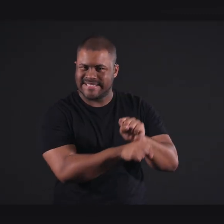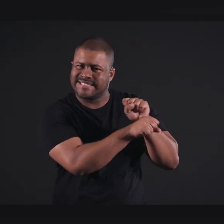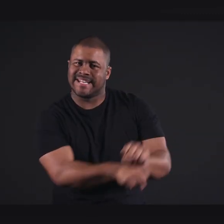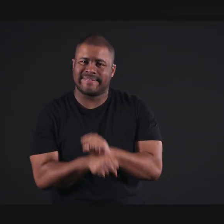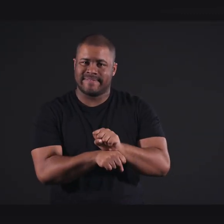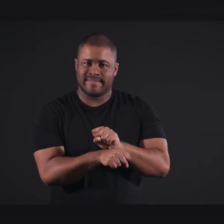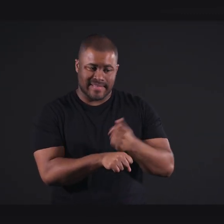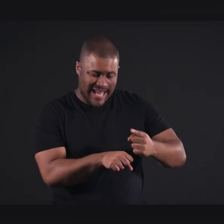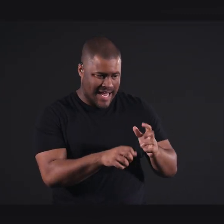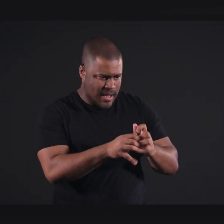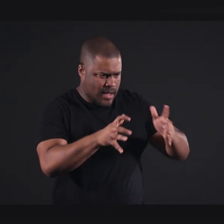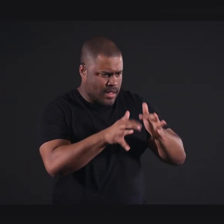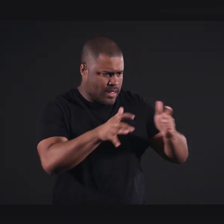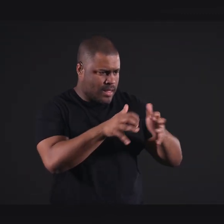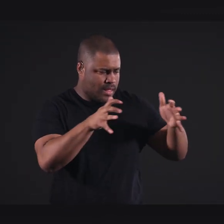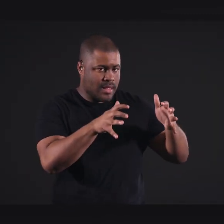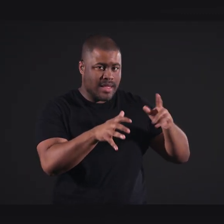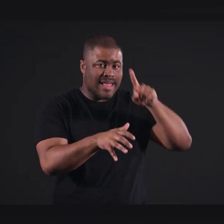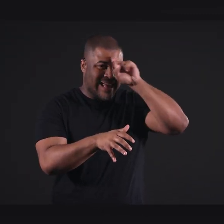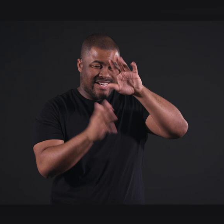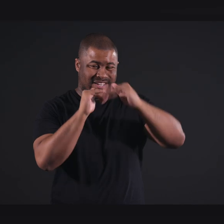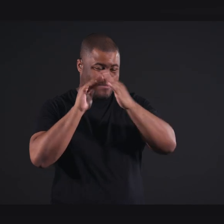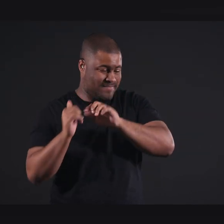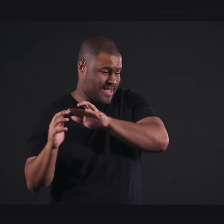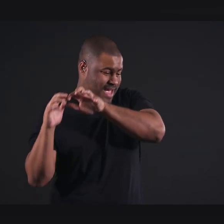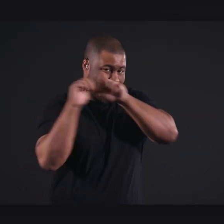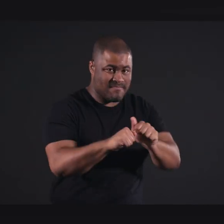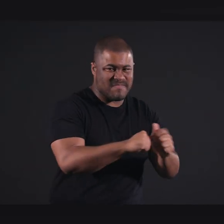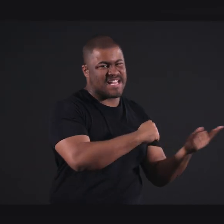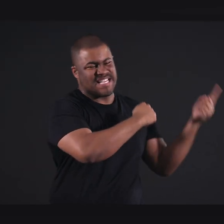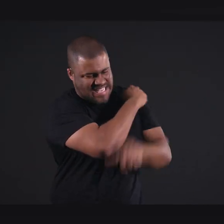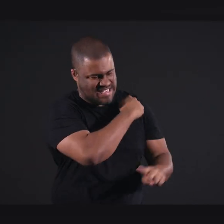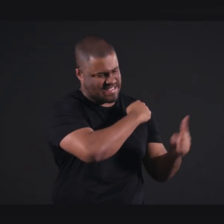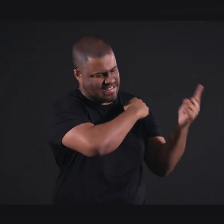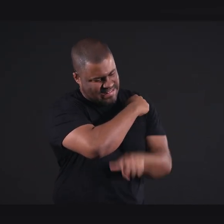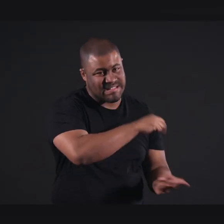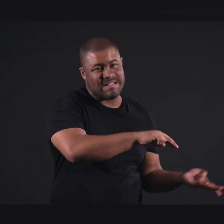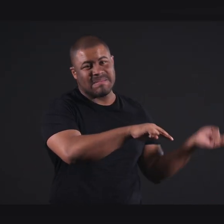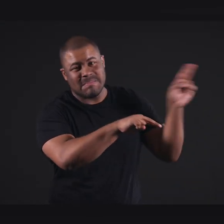And while they were growing in number so was their slave master’s cruel activity.